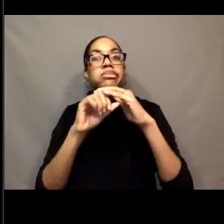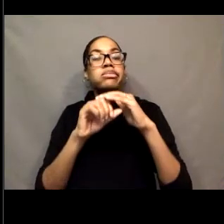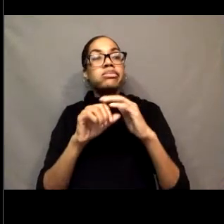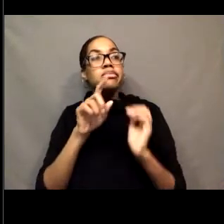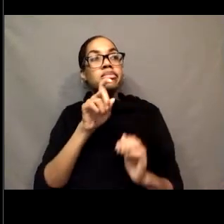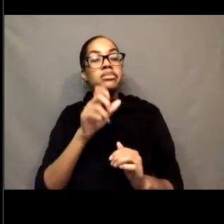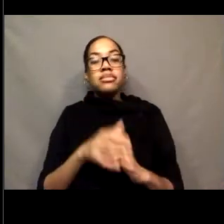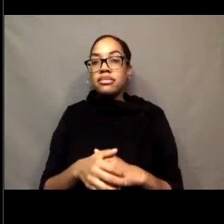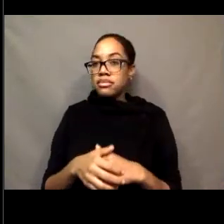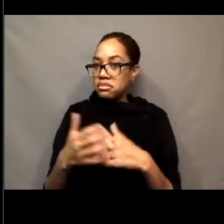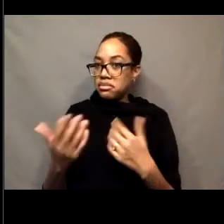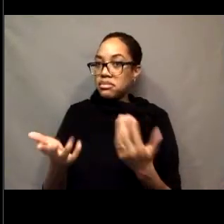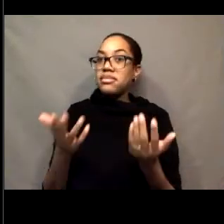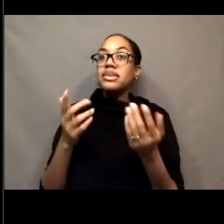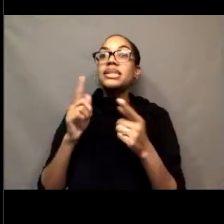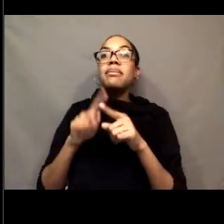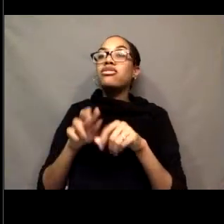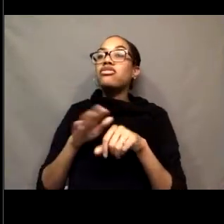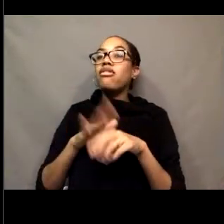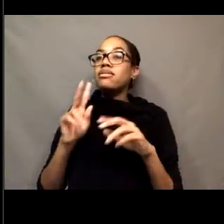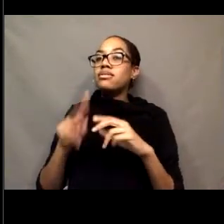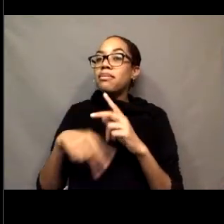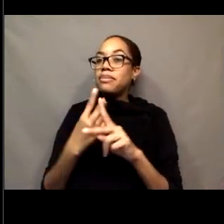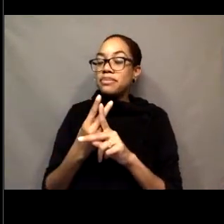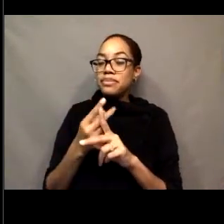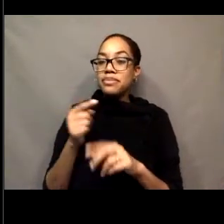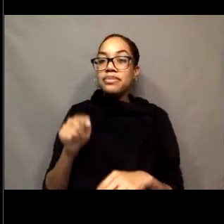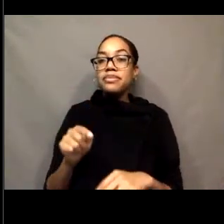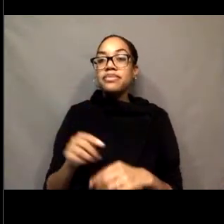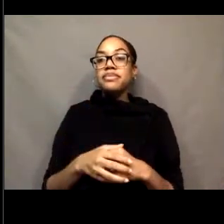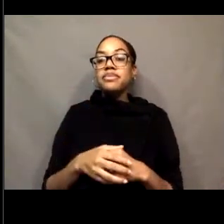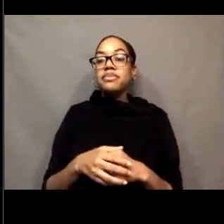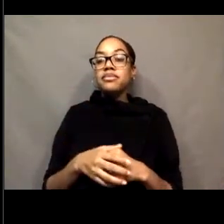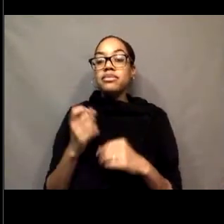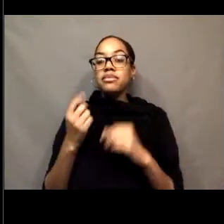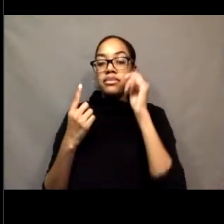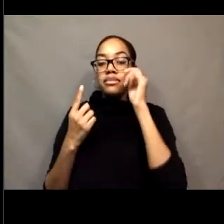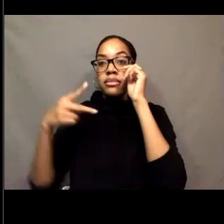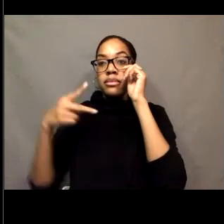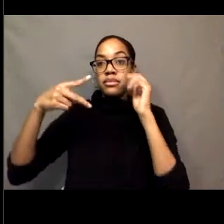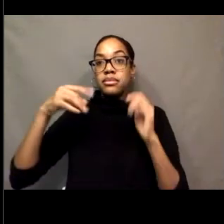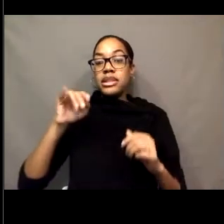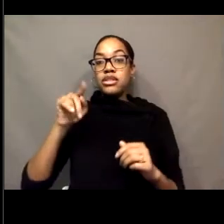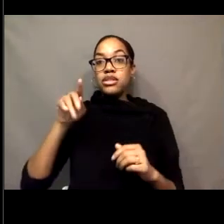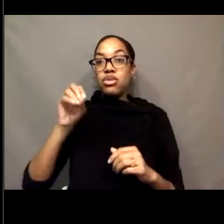Well, that depends on the species. The Pinto abalone are relatively short-lived.